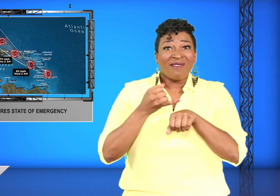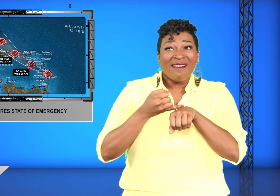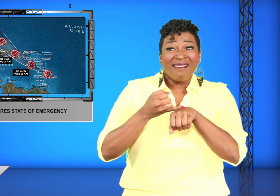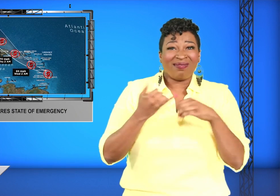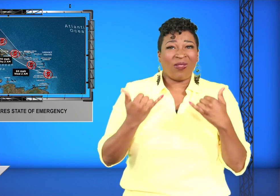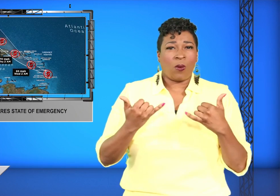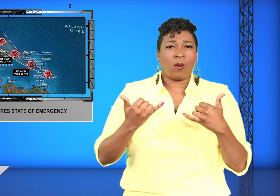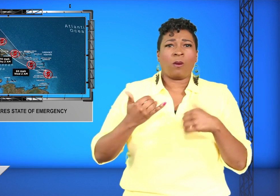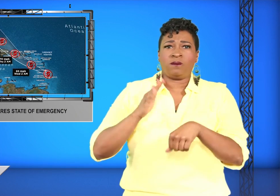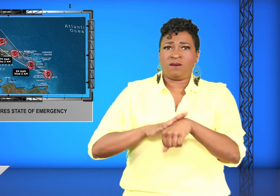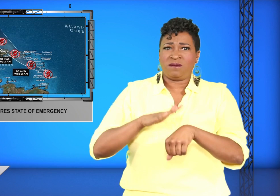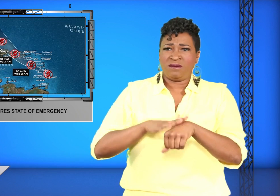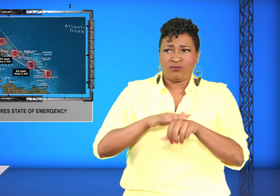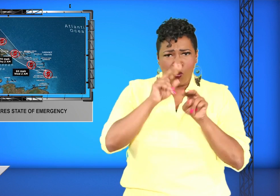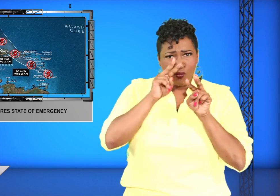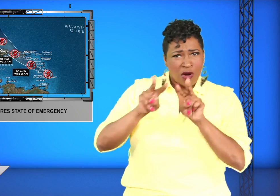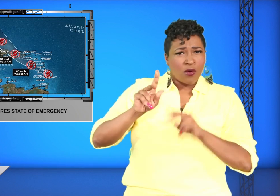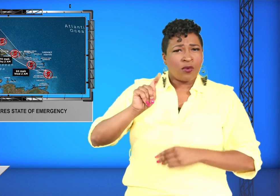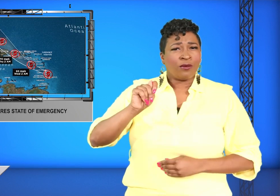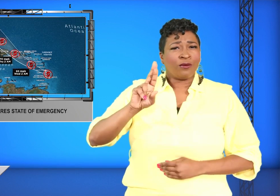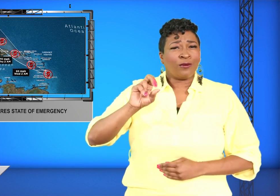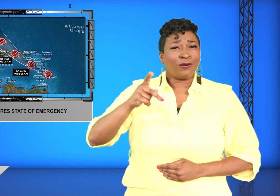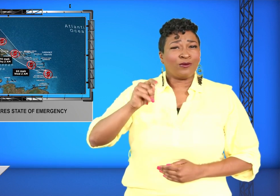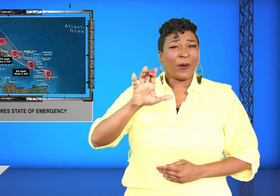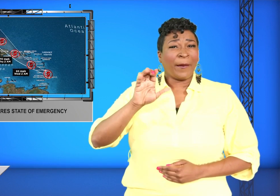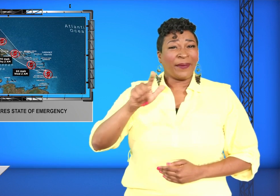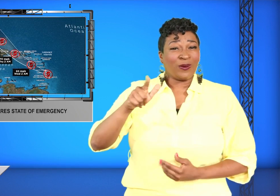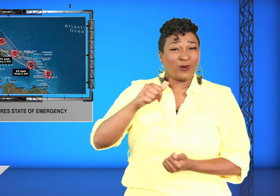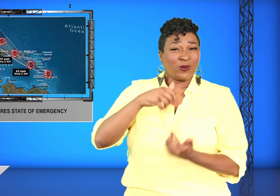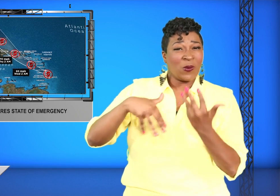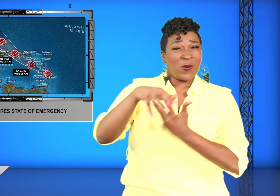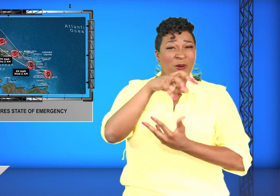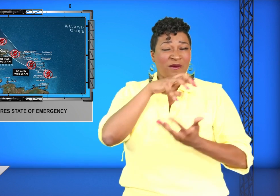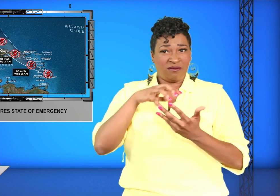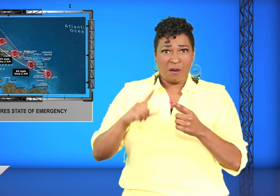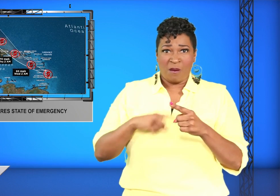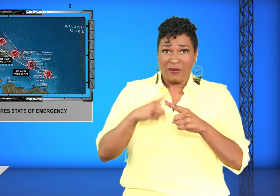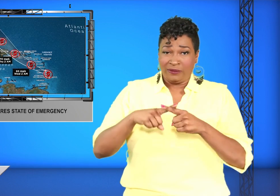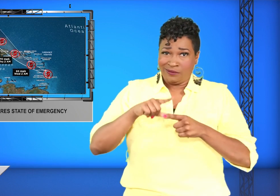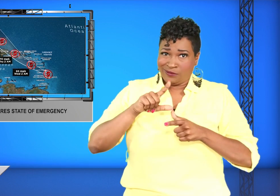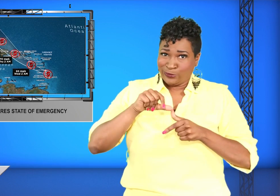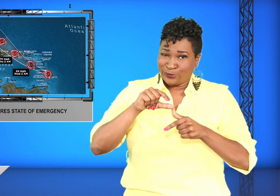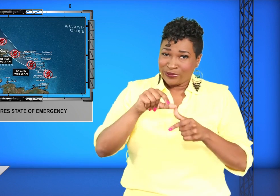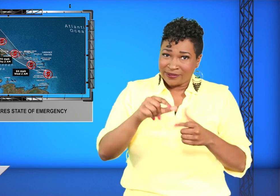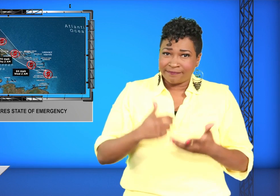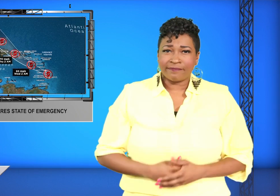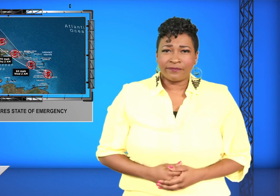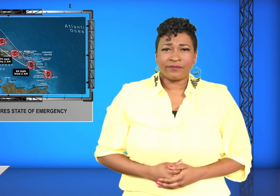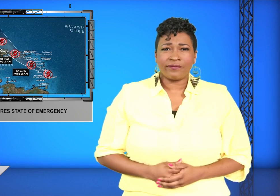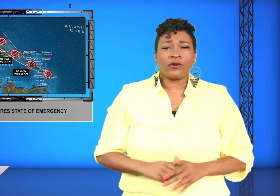The island is under a tropical storm warning and hurricane watch.